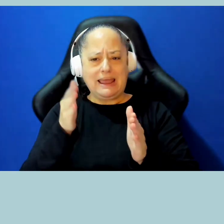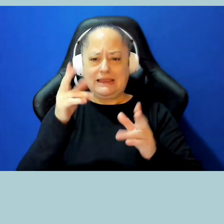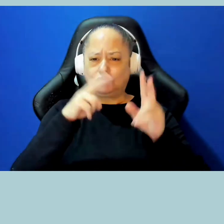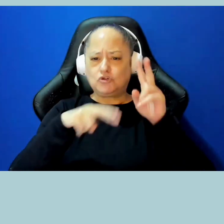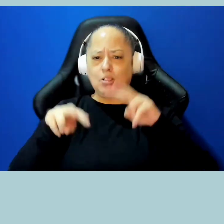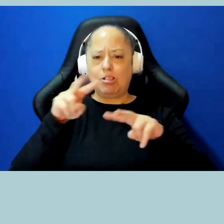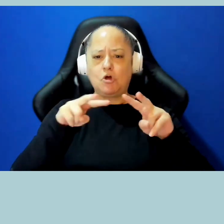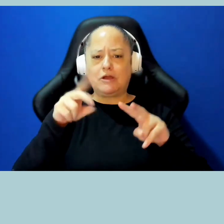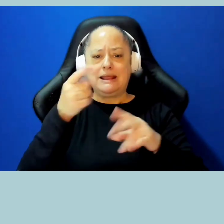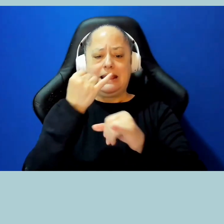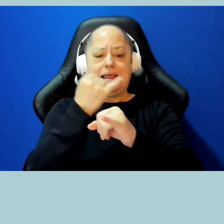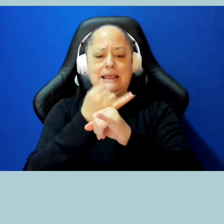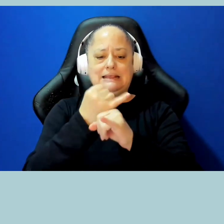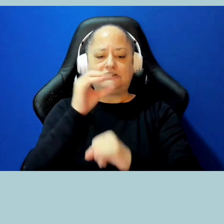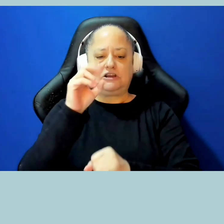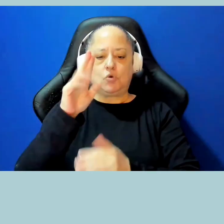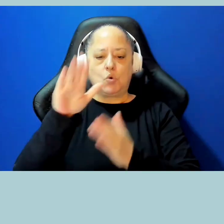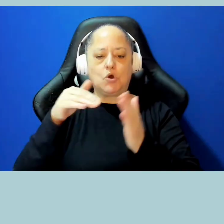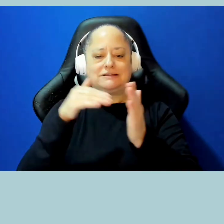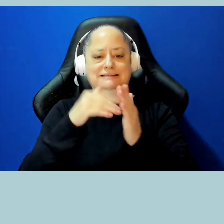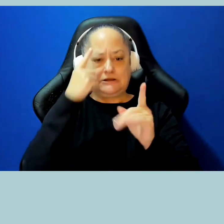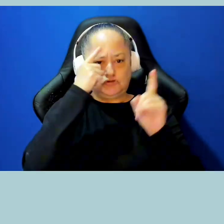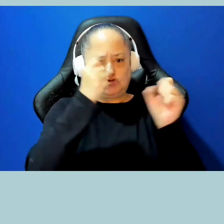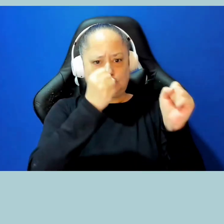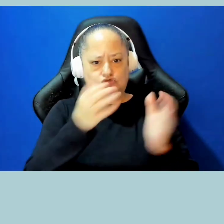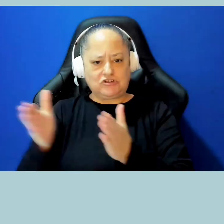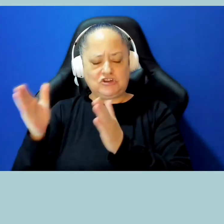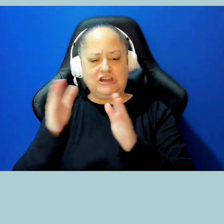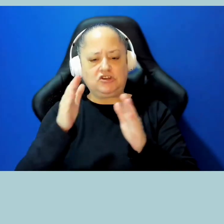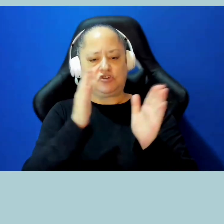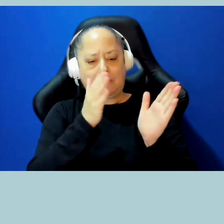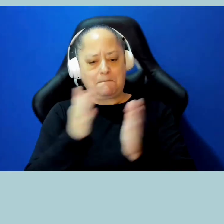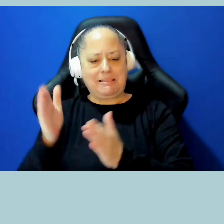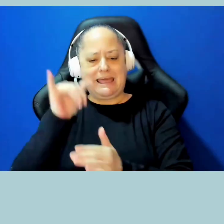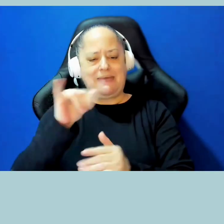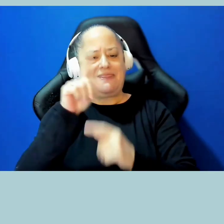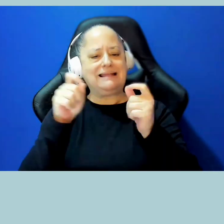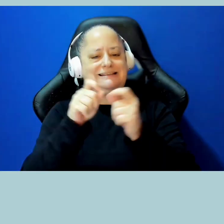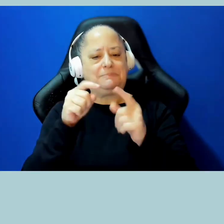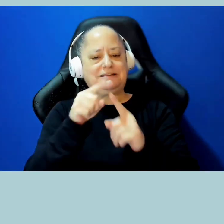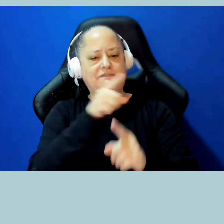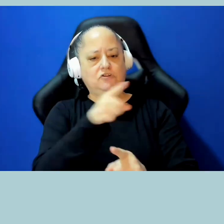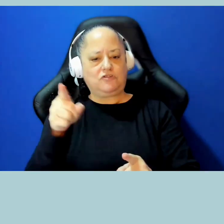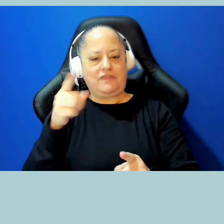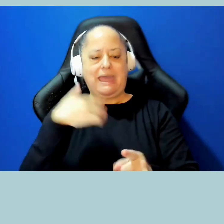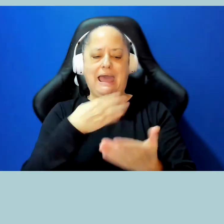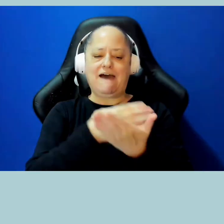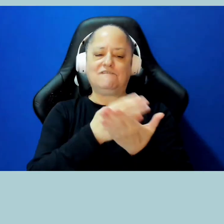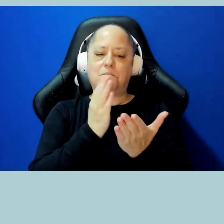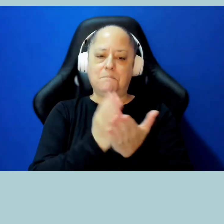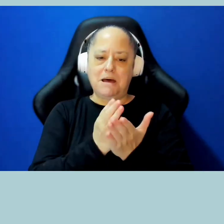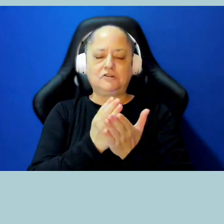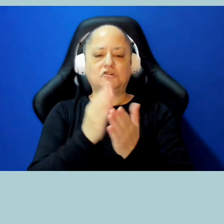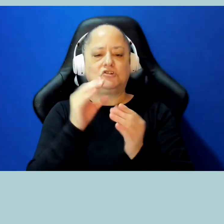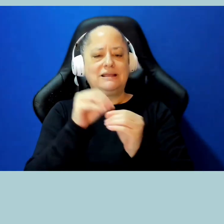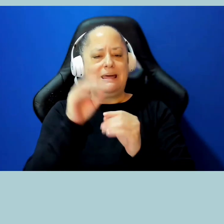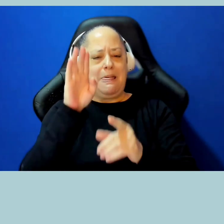institute or center strategic plan that's specific to them and they have, you know, a budget. Some have budgets in the billions that they can devote to this.